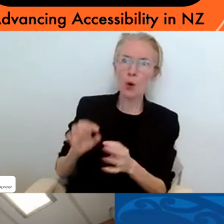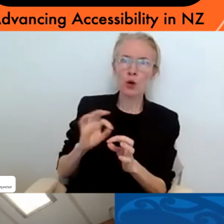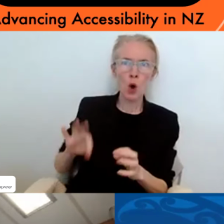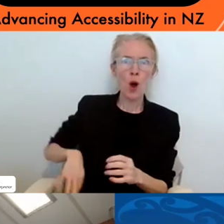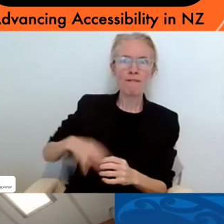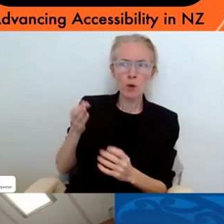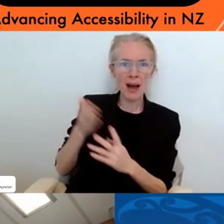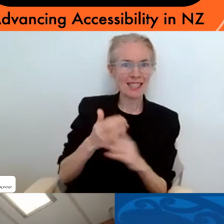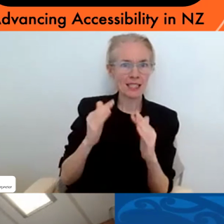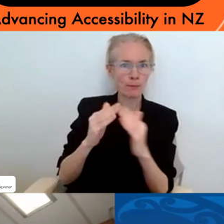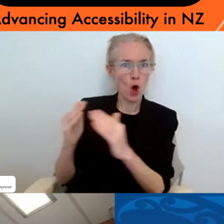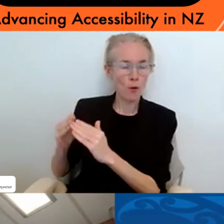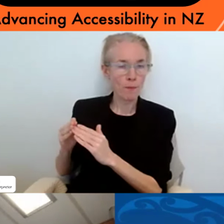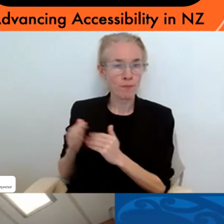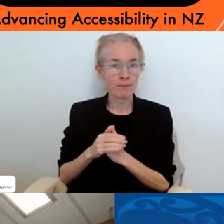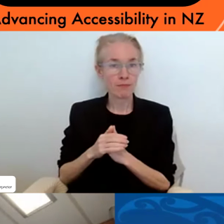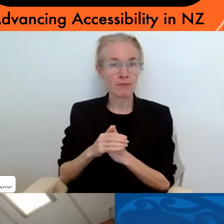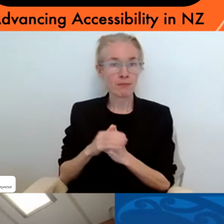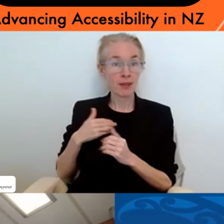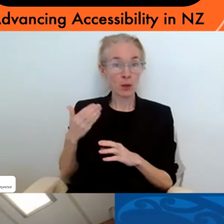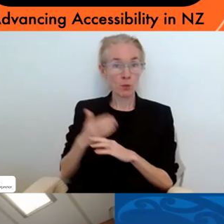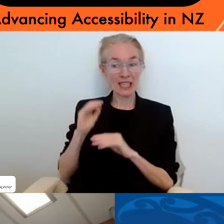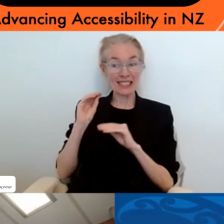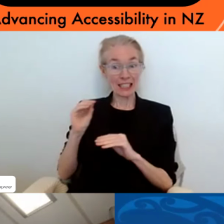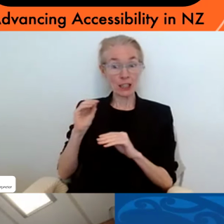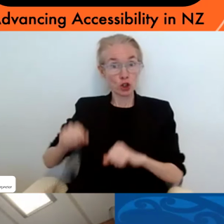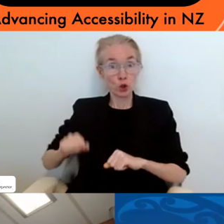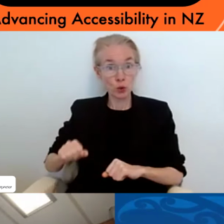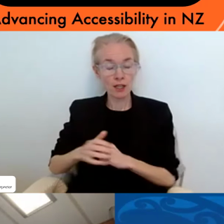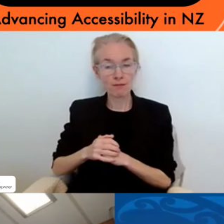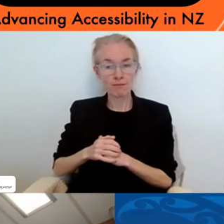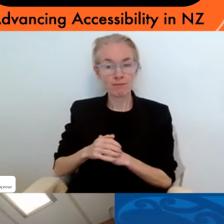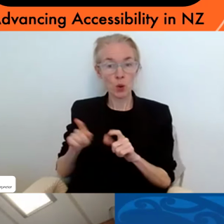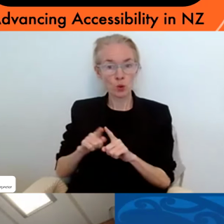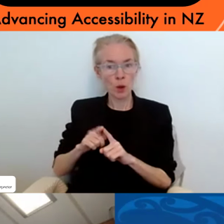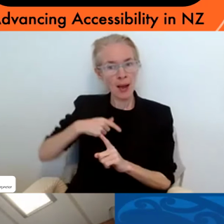From an educator's point of view and from a practical urban design point of view, these are things that you should be doing. We should